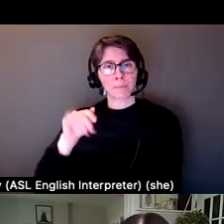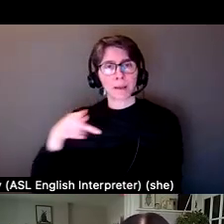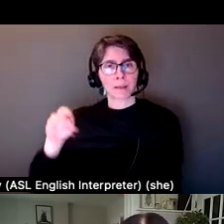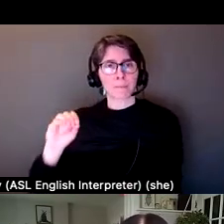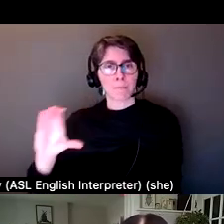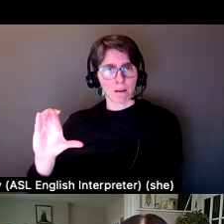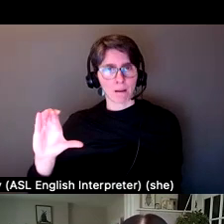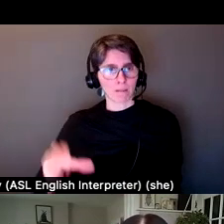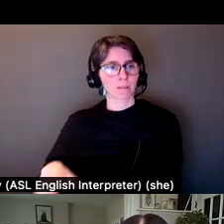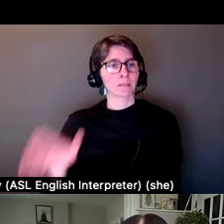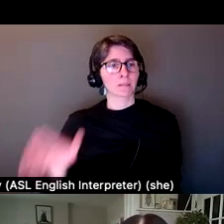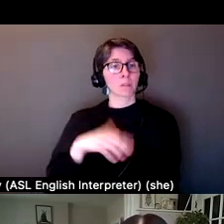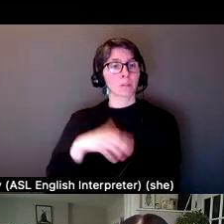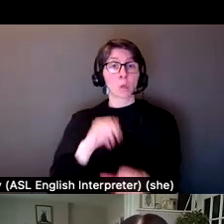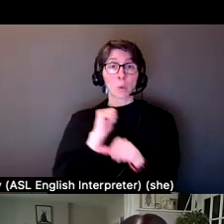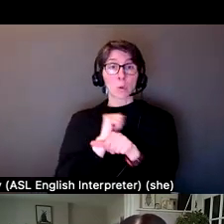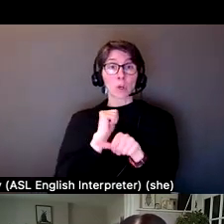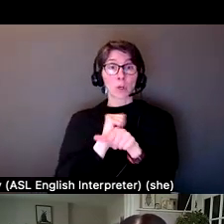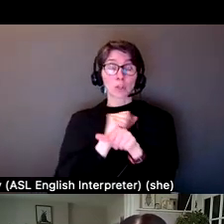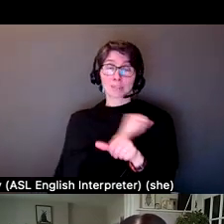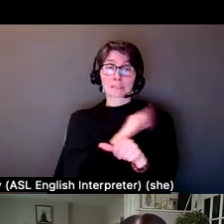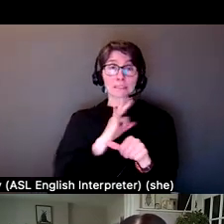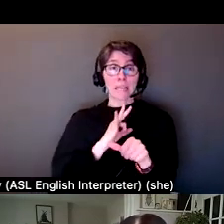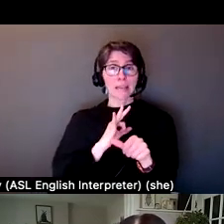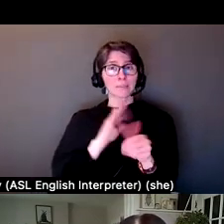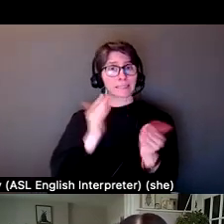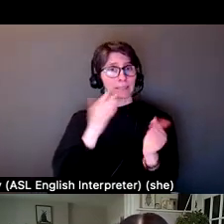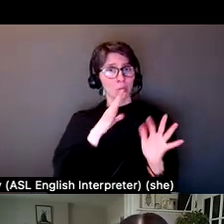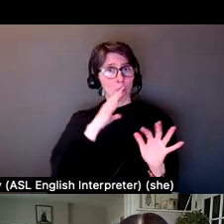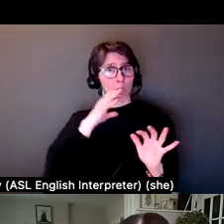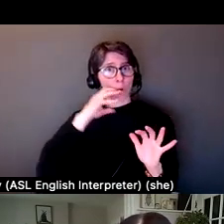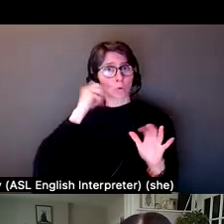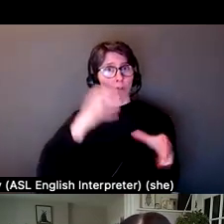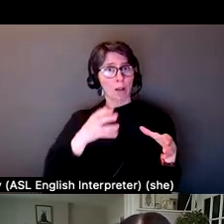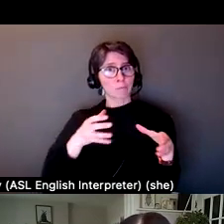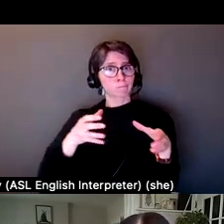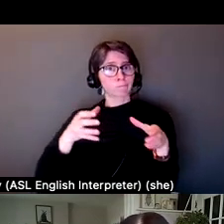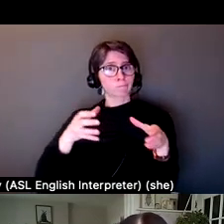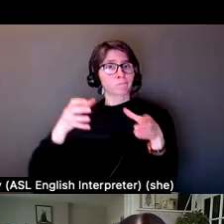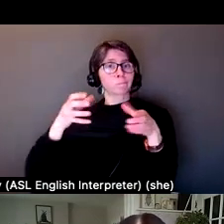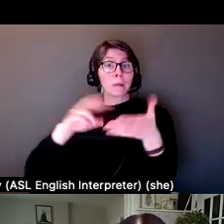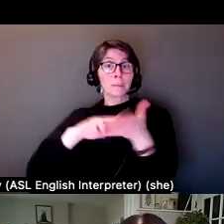a bit more entrenched, which does raise questions about entry points for new professionals